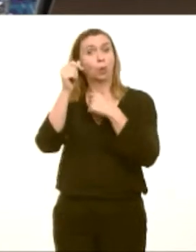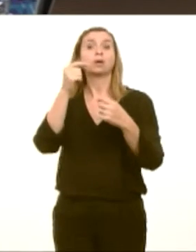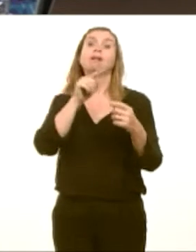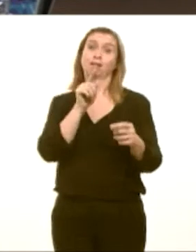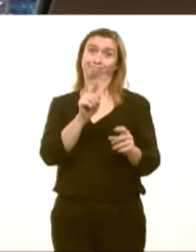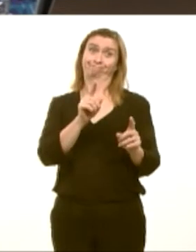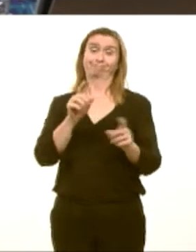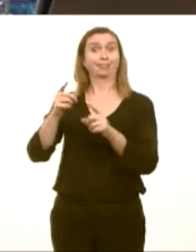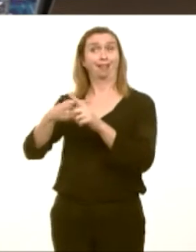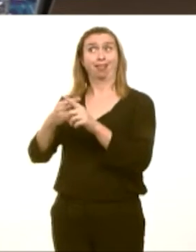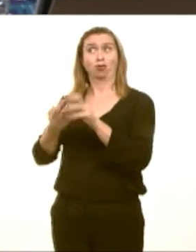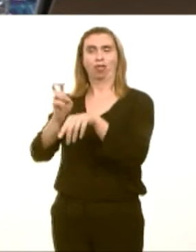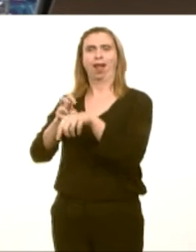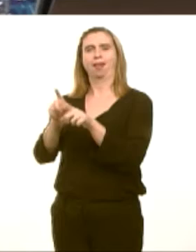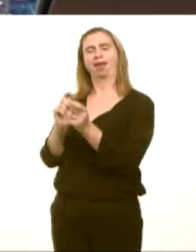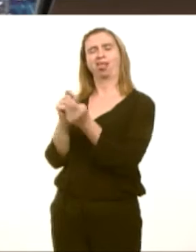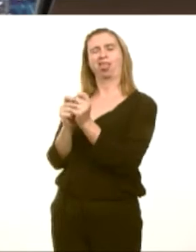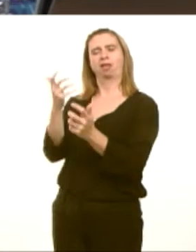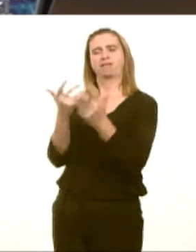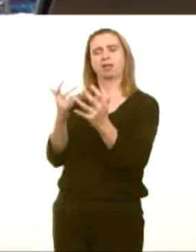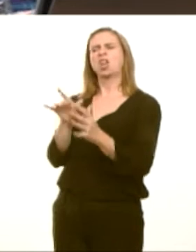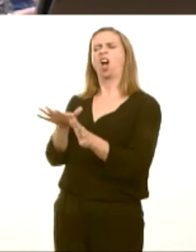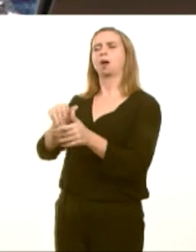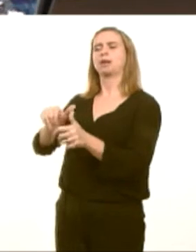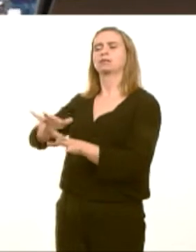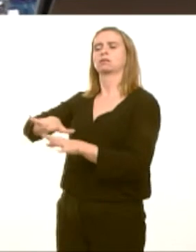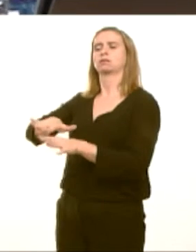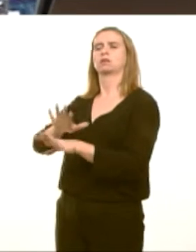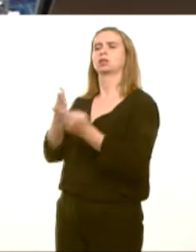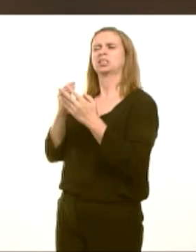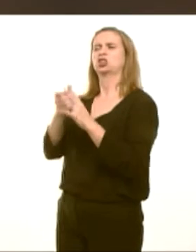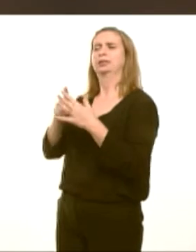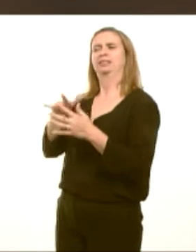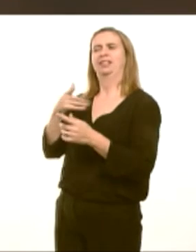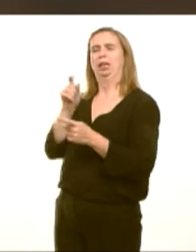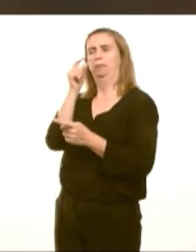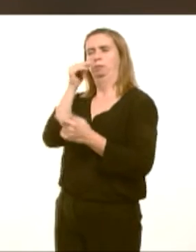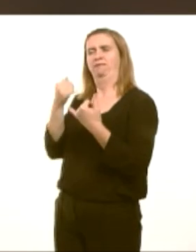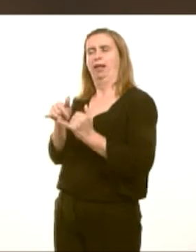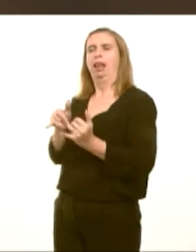whatís happened in England and in Northern Ireland. I ask her again to consider the fact that weíve seen many changes for the better in